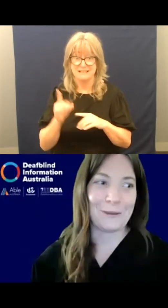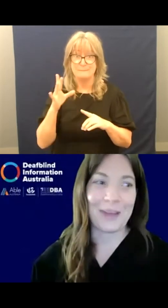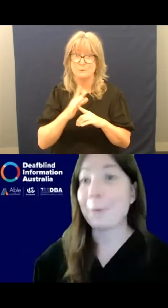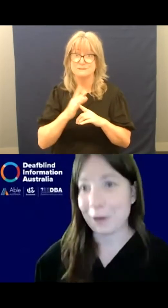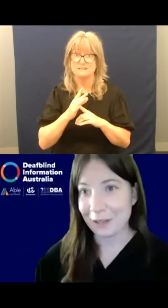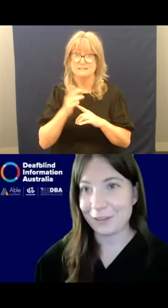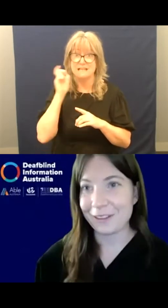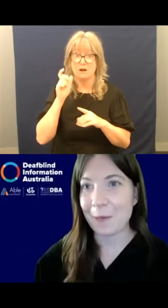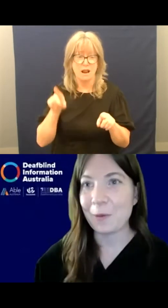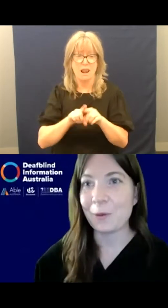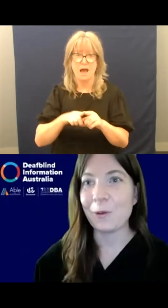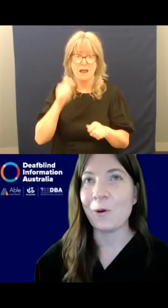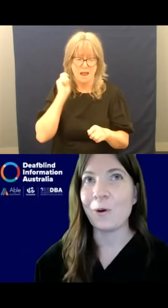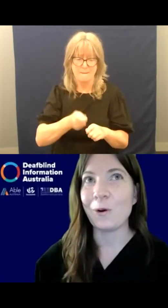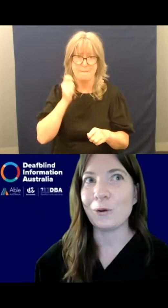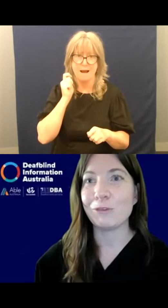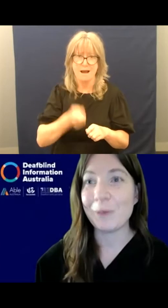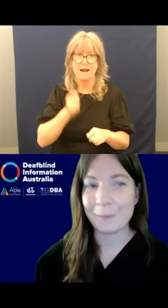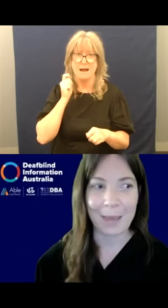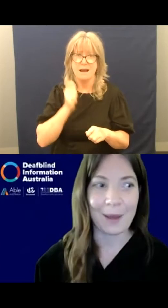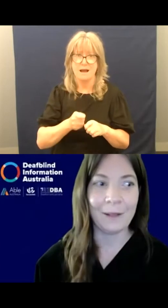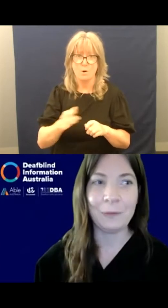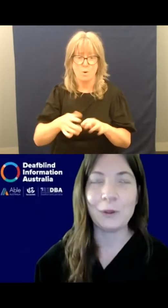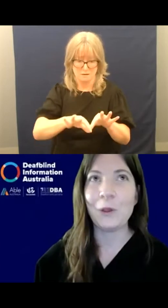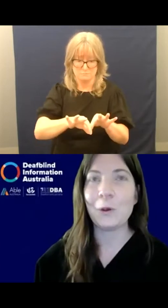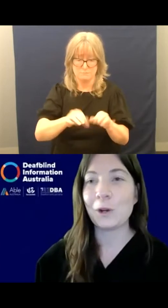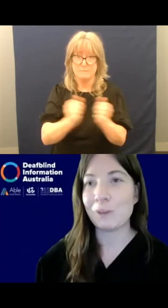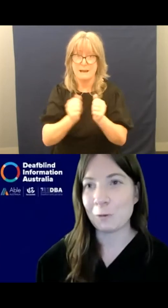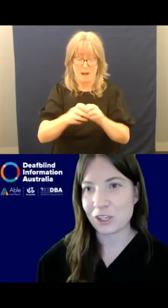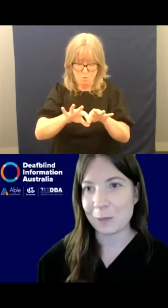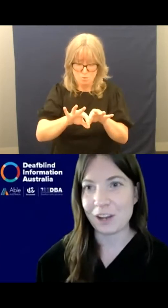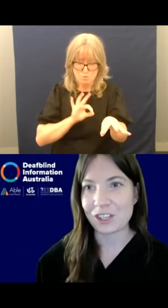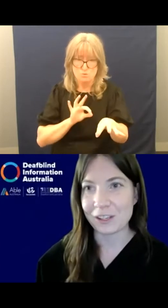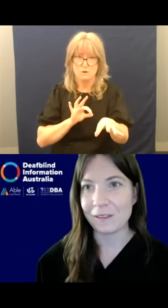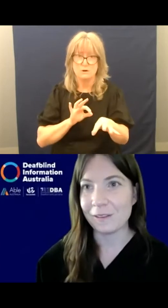hammering, for example, or ripping paper. Or even washing brushes as well,